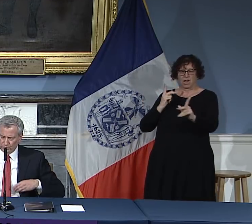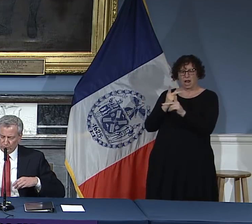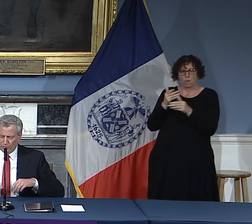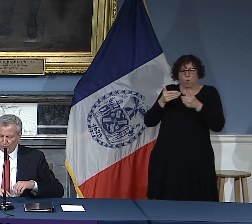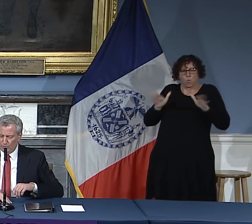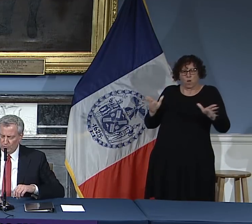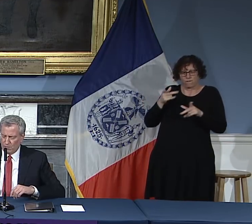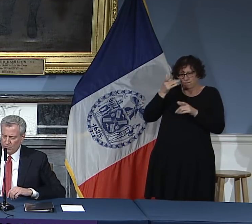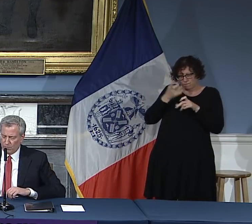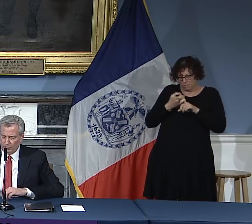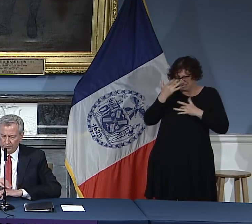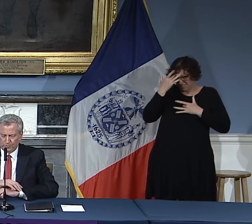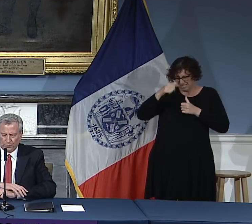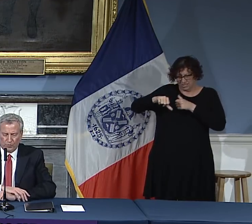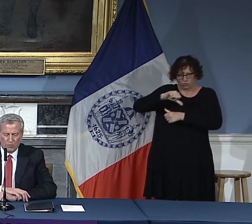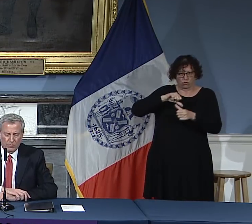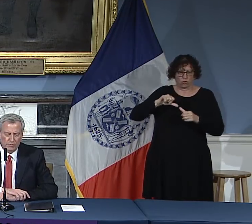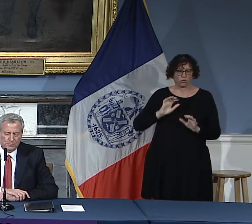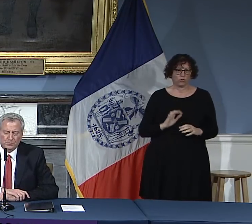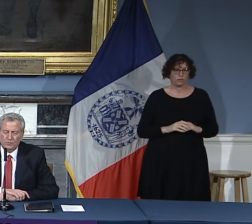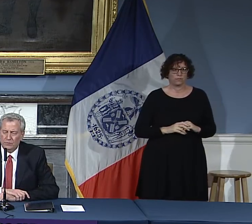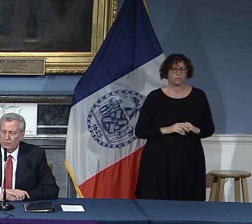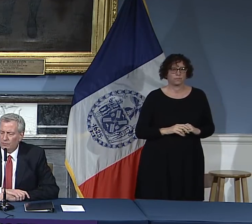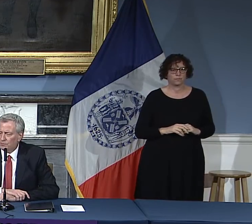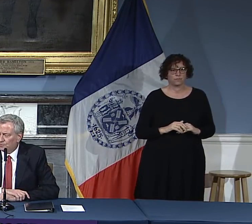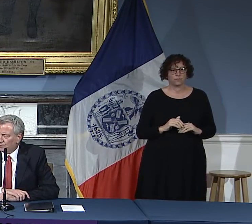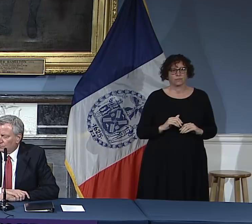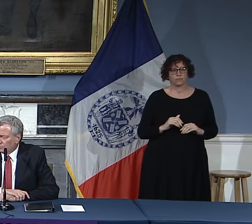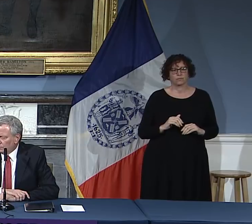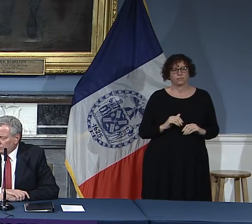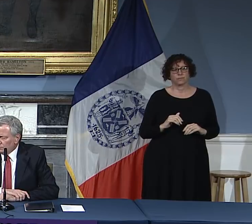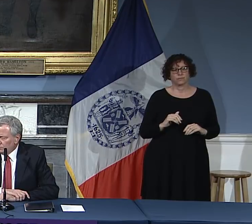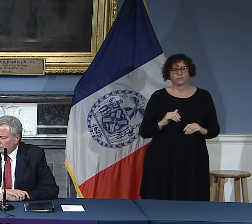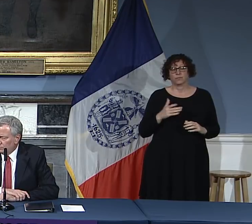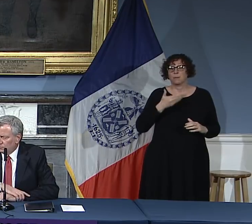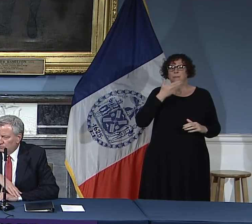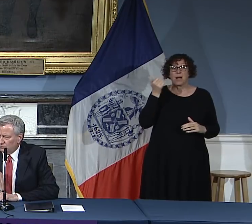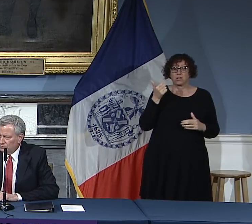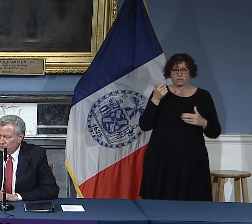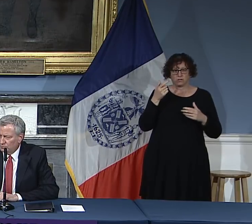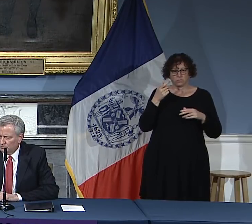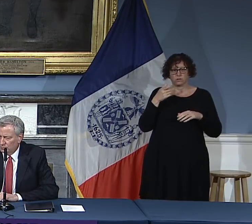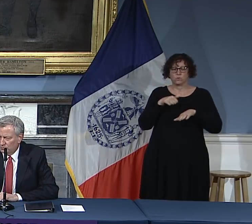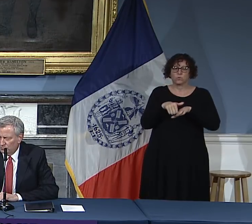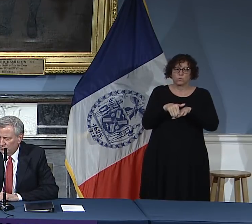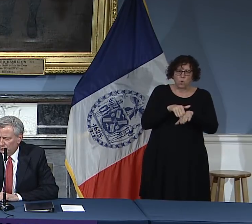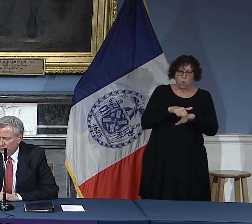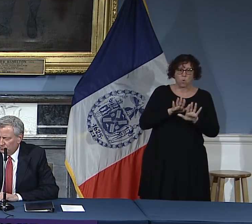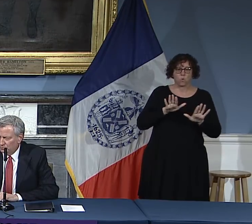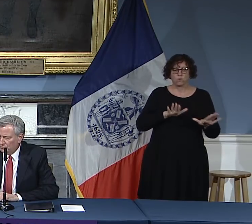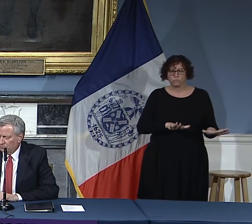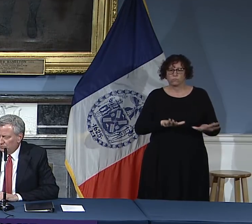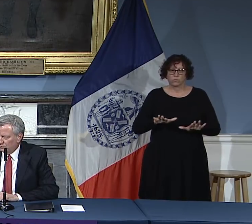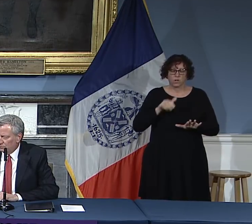POTENTIAL ONSLAUGHT OF COVID-19 INFECTION . I'ST T HEBE ST CHANCE THAT WE HAVE OF ENSURING